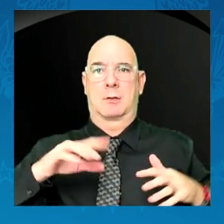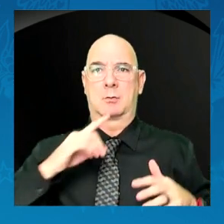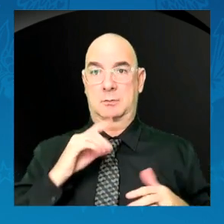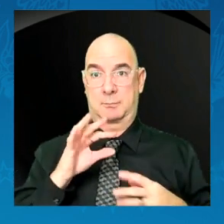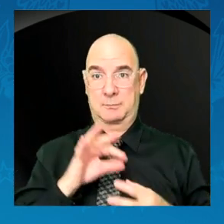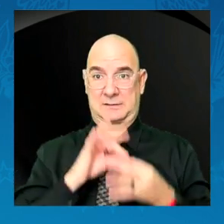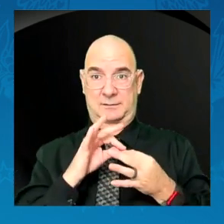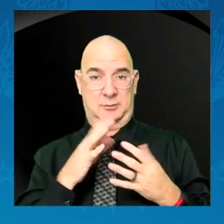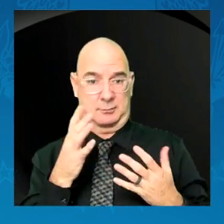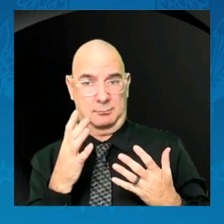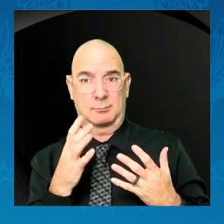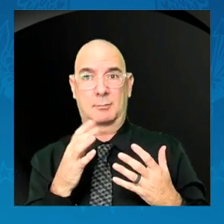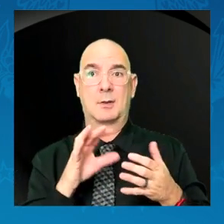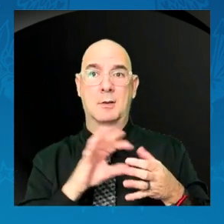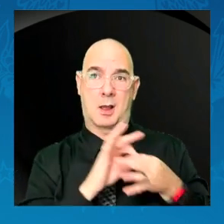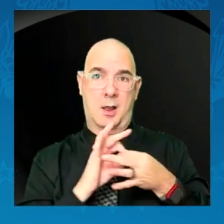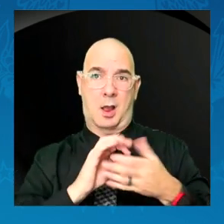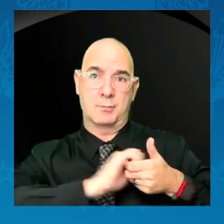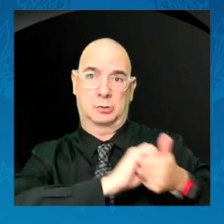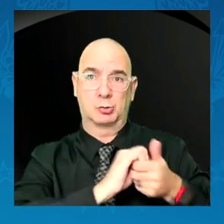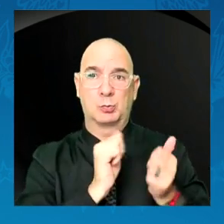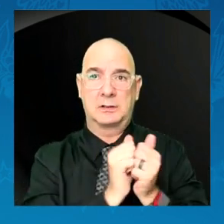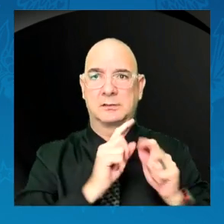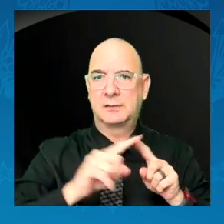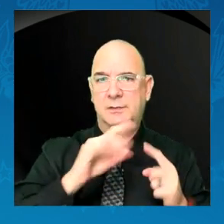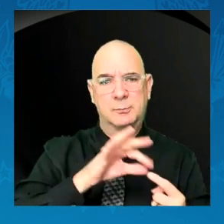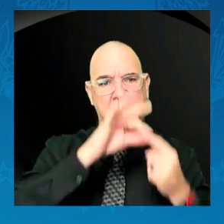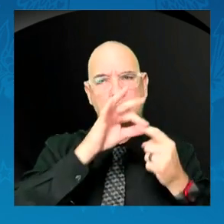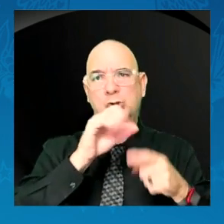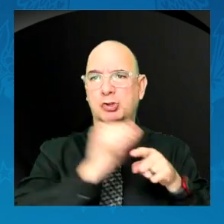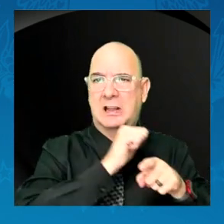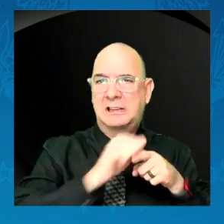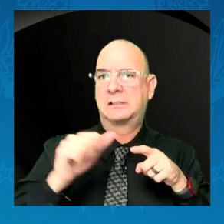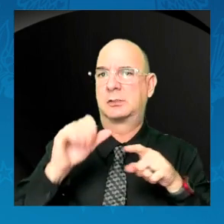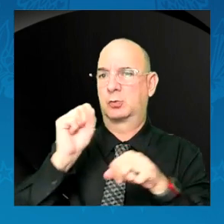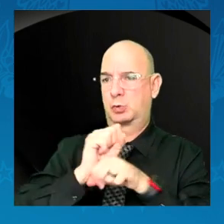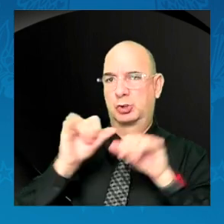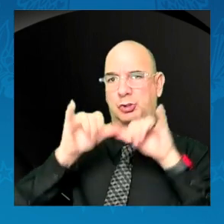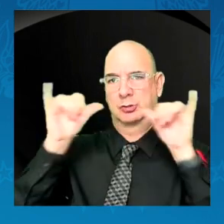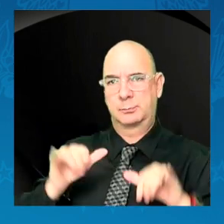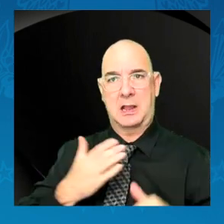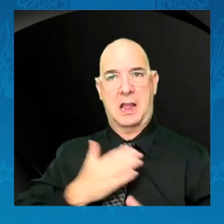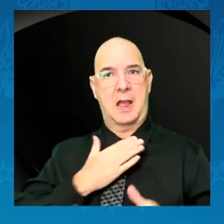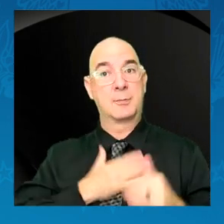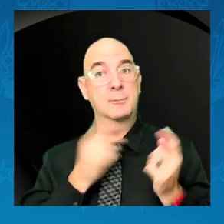I was very pleased to meet Nikki Tooley, a young scientist from the Navajo Nation,